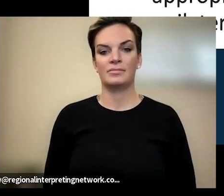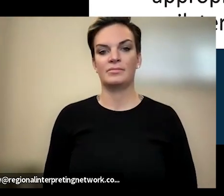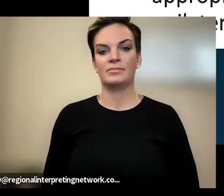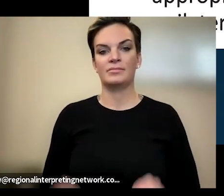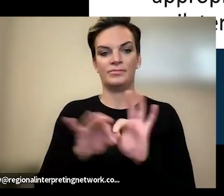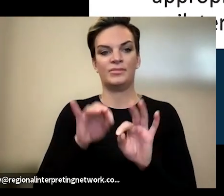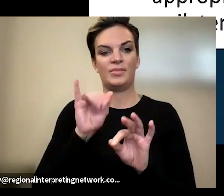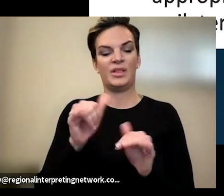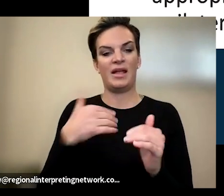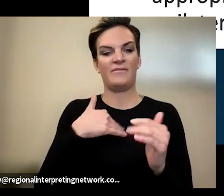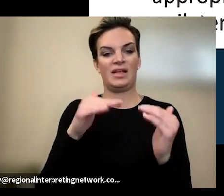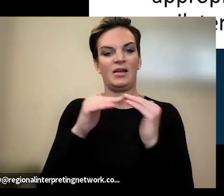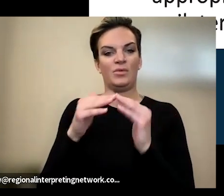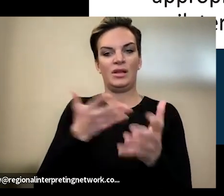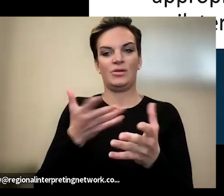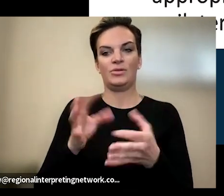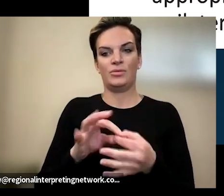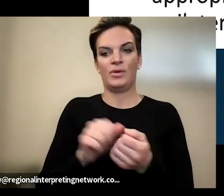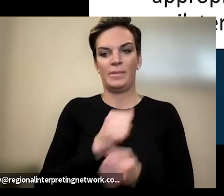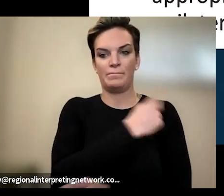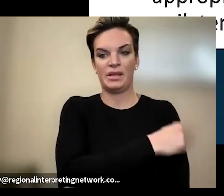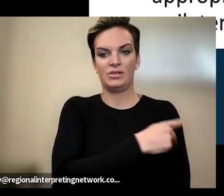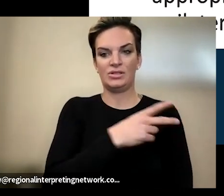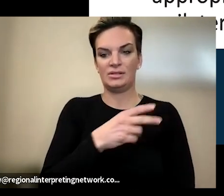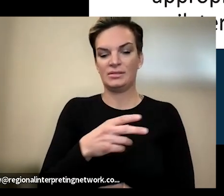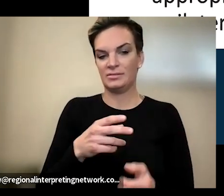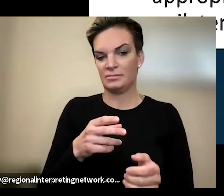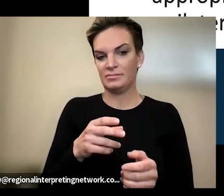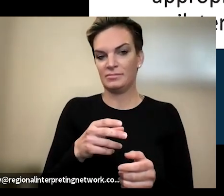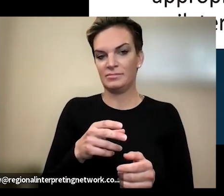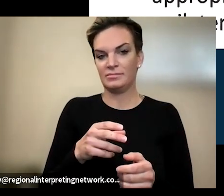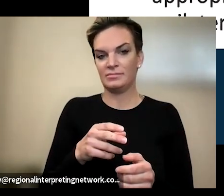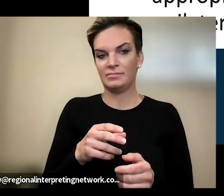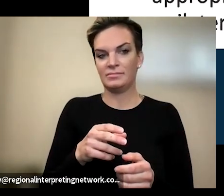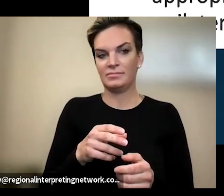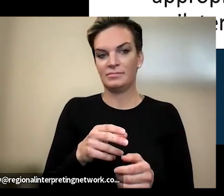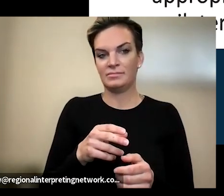between clinicians and patients so the last quote and this is the penultimate slide,